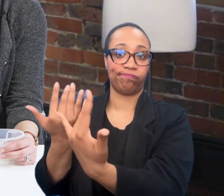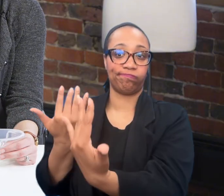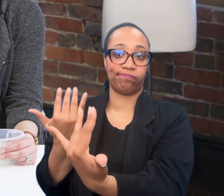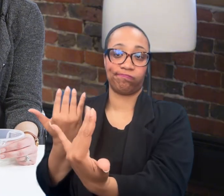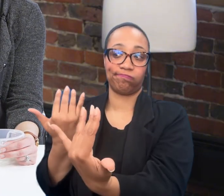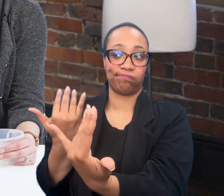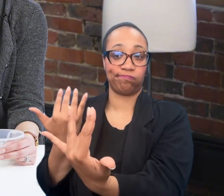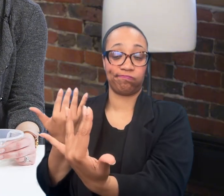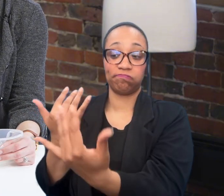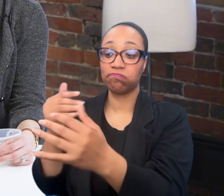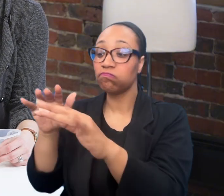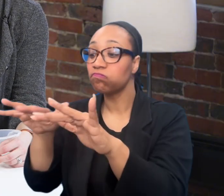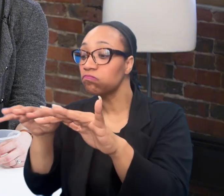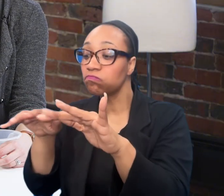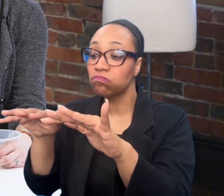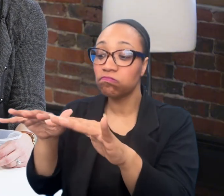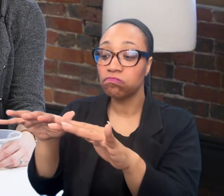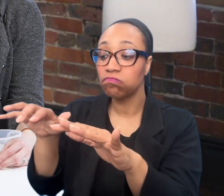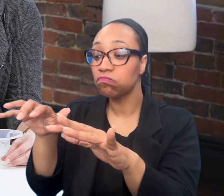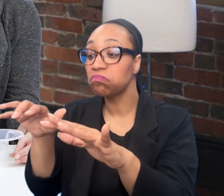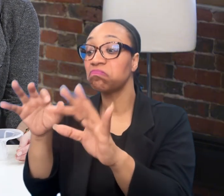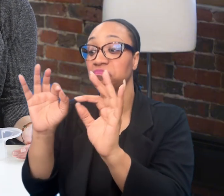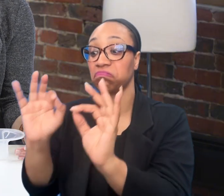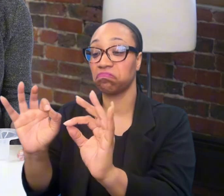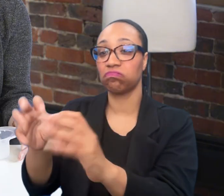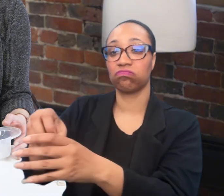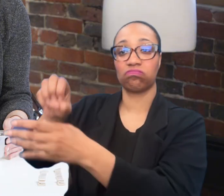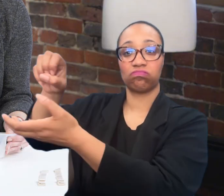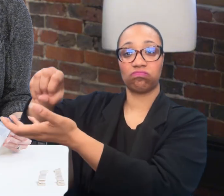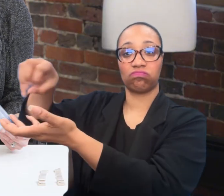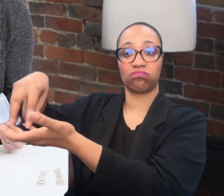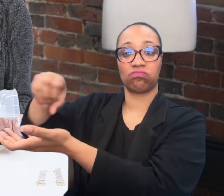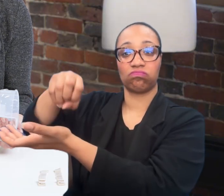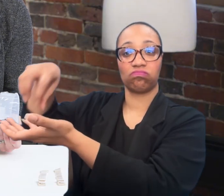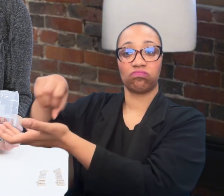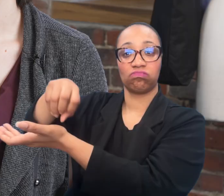quickly because they were in that really hot water and that's it for cleaning your Discreet Duo